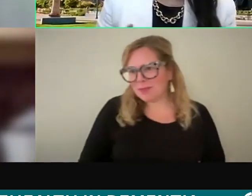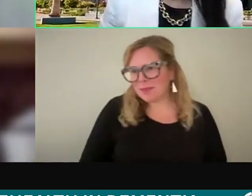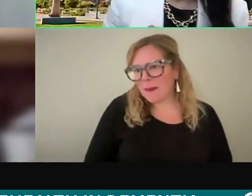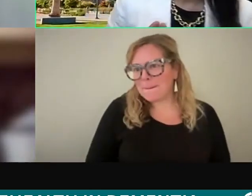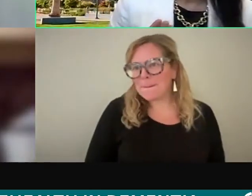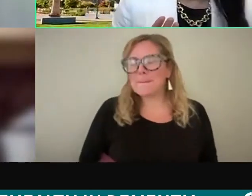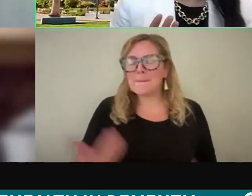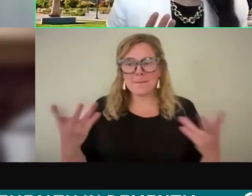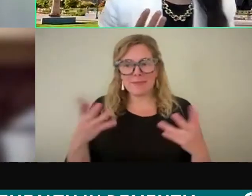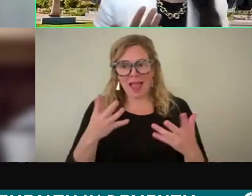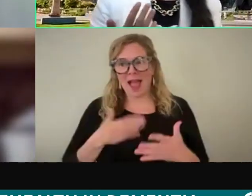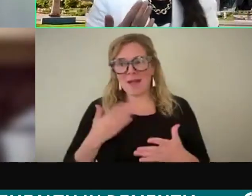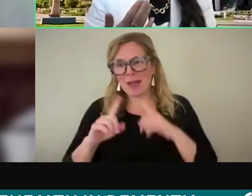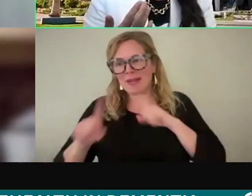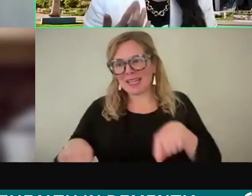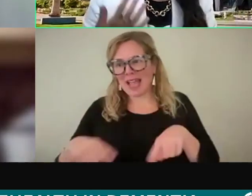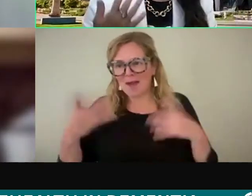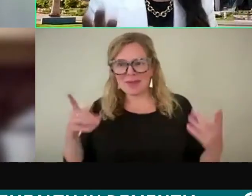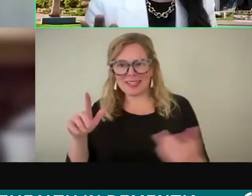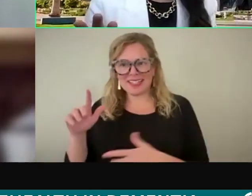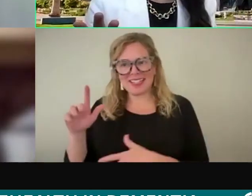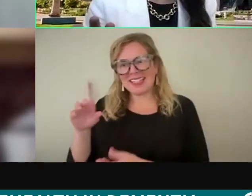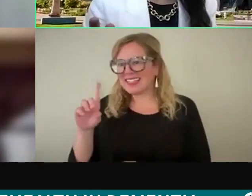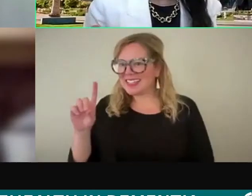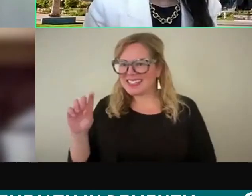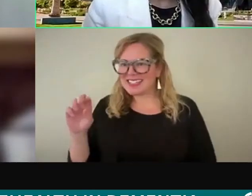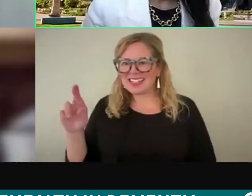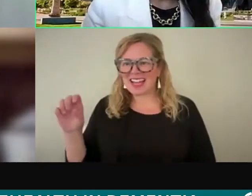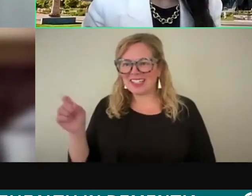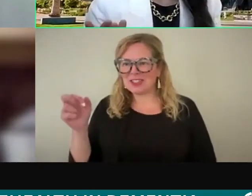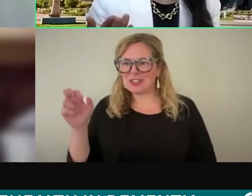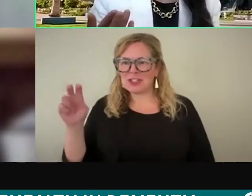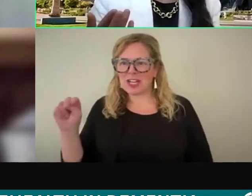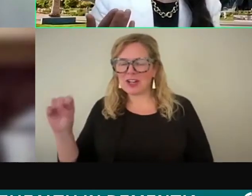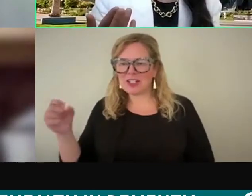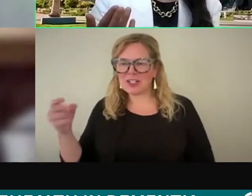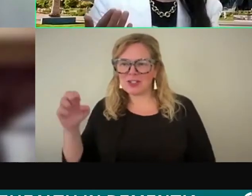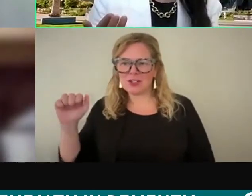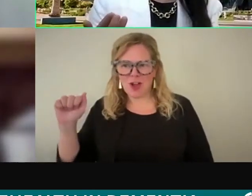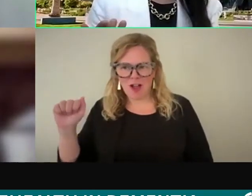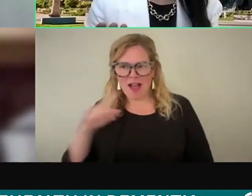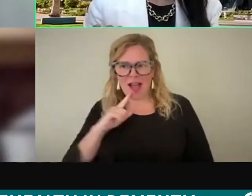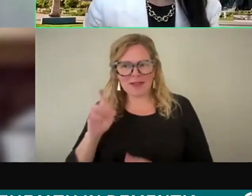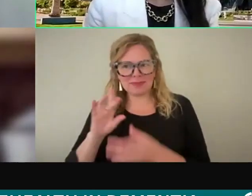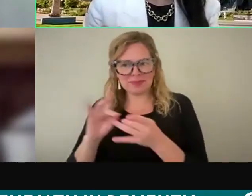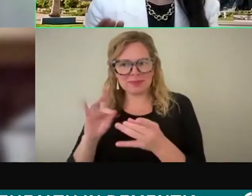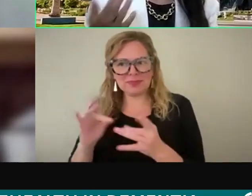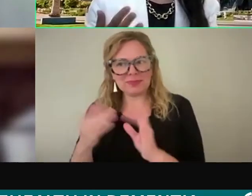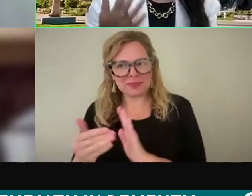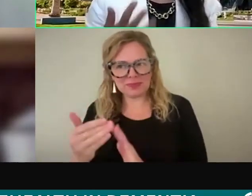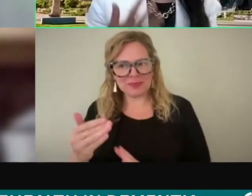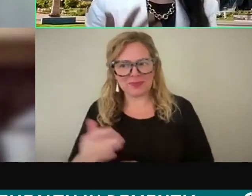than life statures that chimes in a little too much. Yeah, I think when someone has